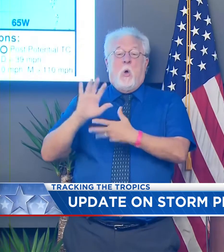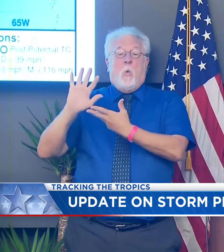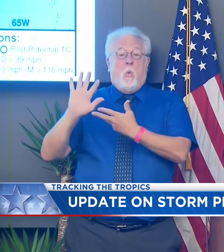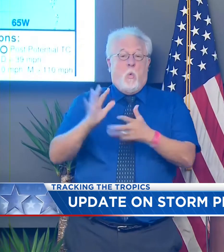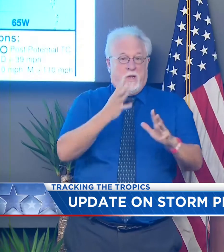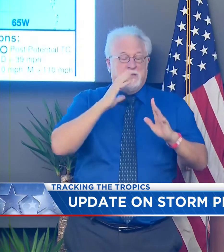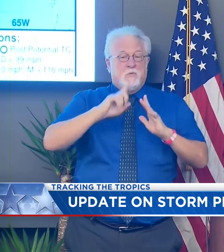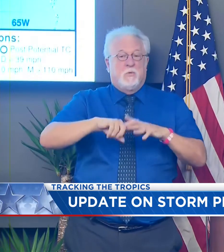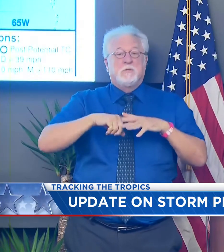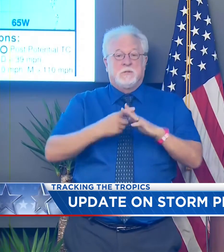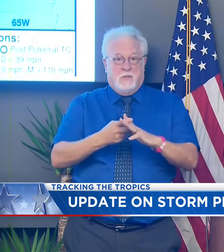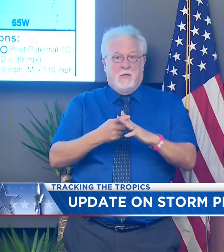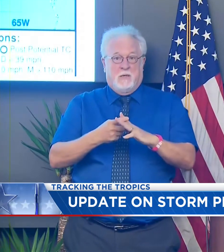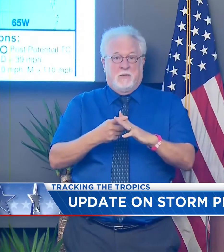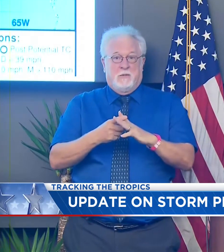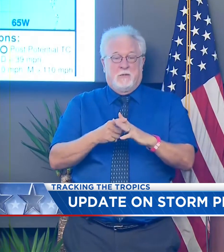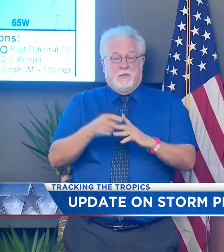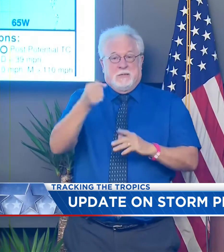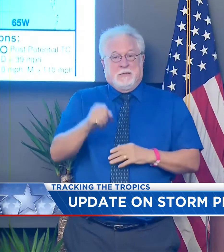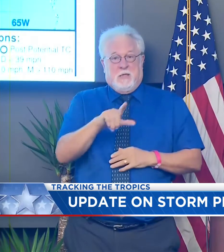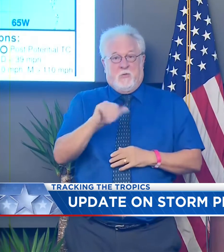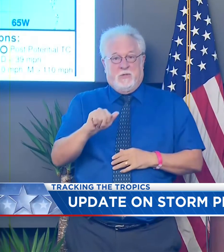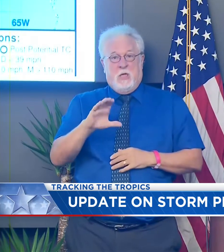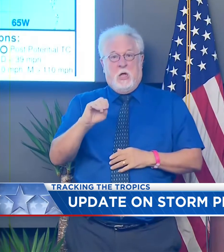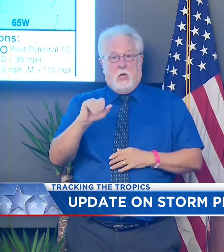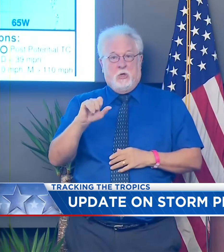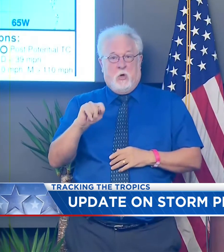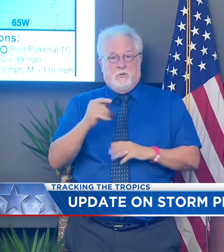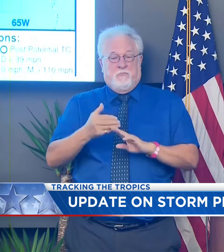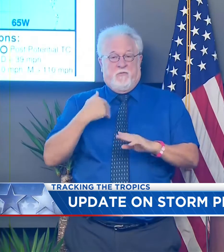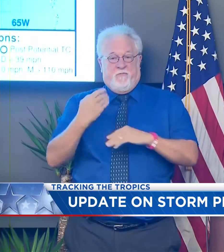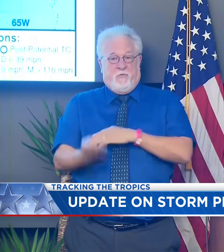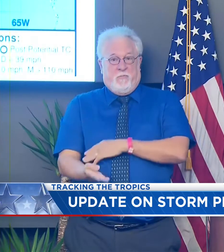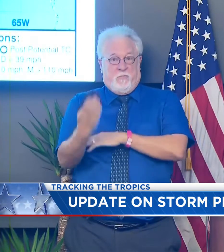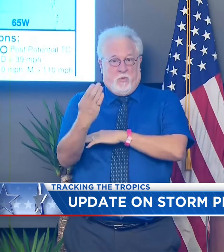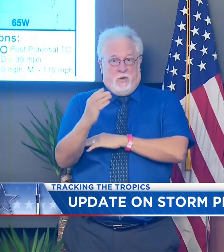OUT THESE STORMS, YOU AND YOUR FAMILY, WHEREVER YOU ARE AT DARK TONIGHT!